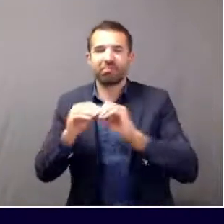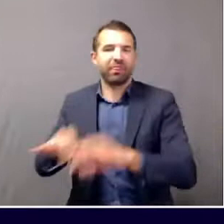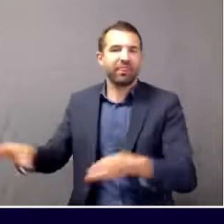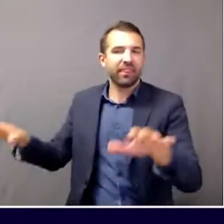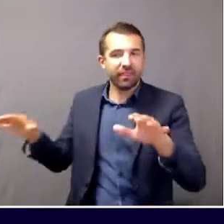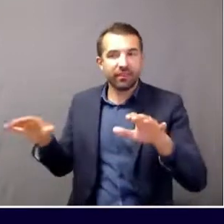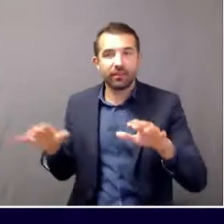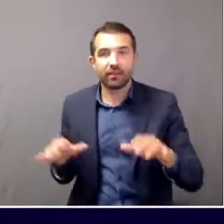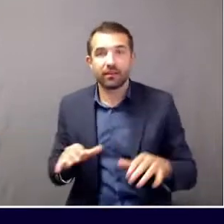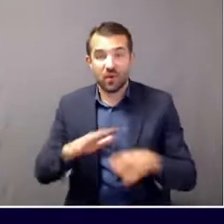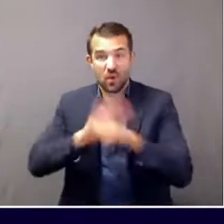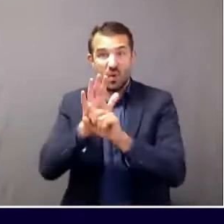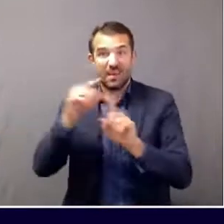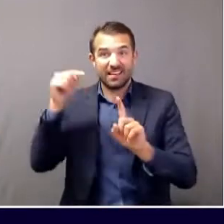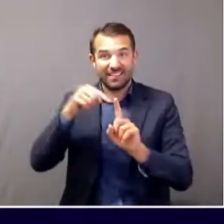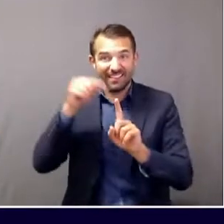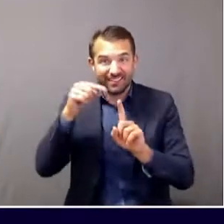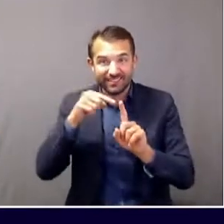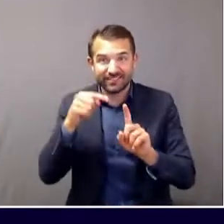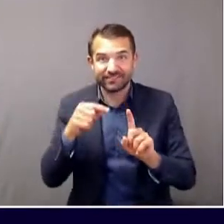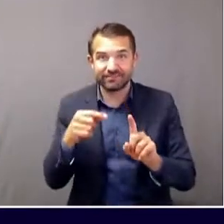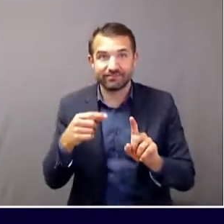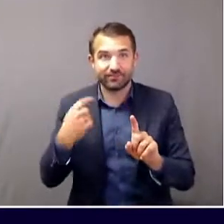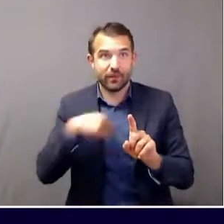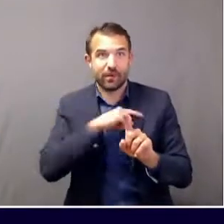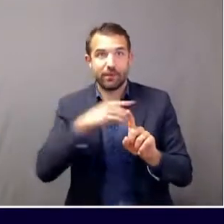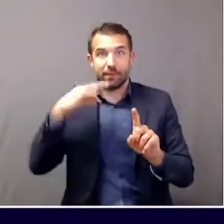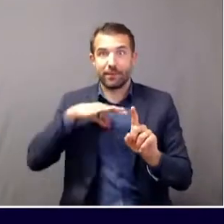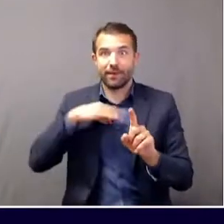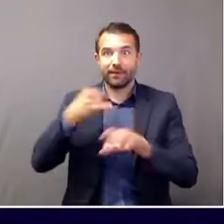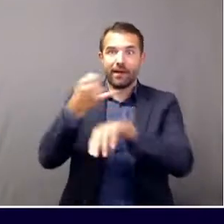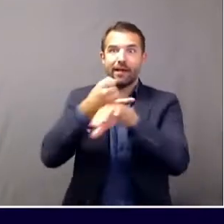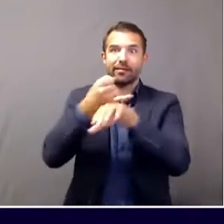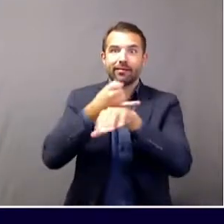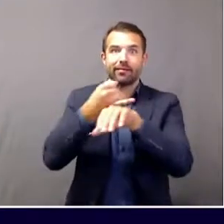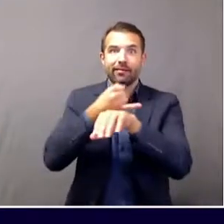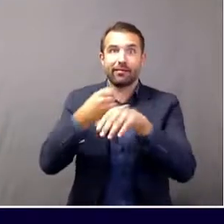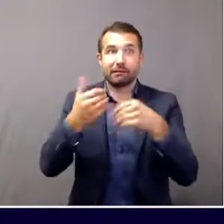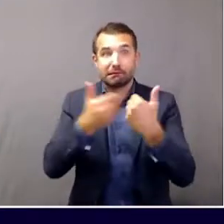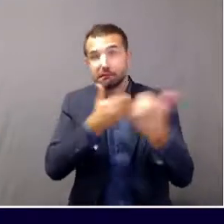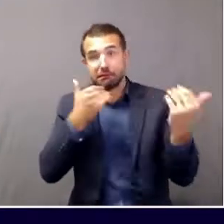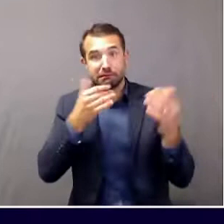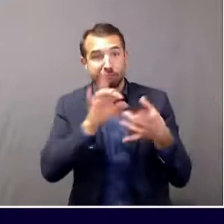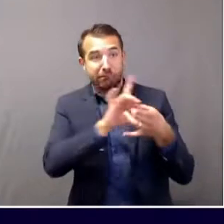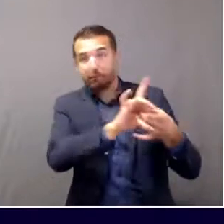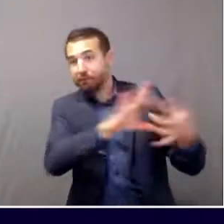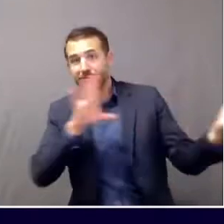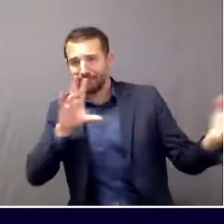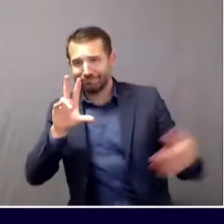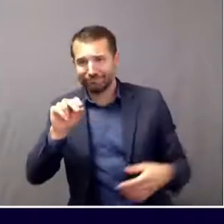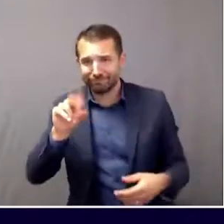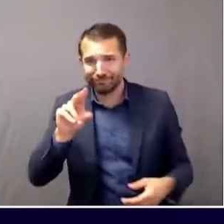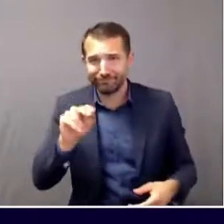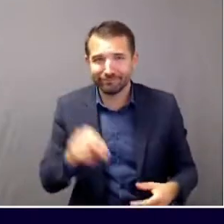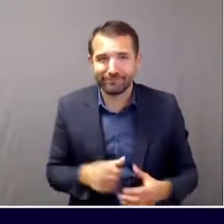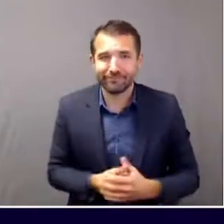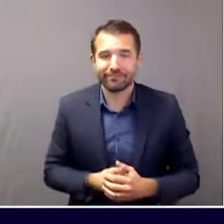we're not disconnected in any way main let alone any community